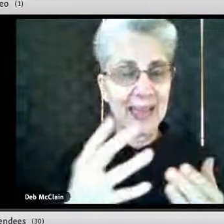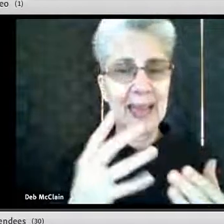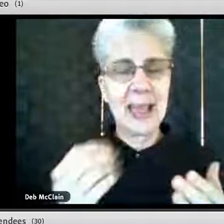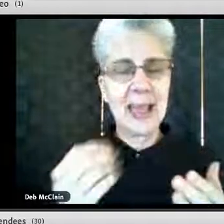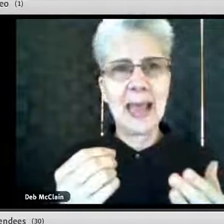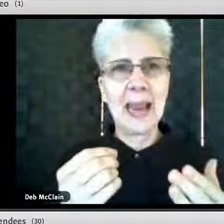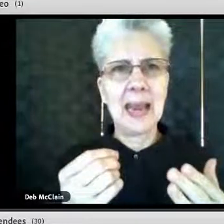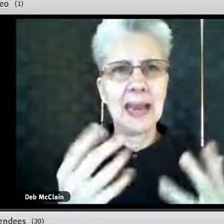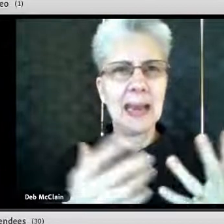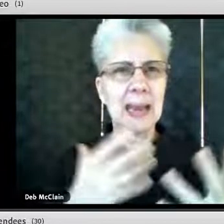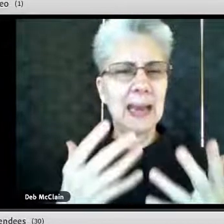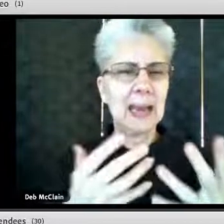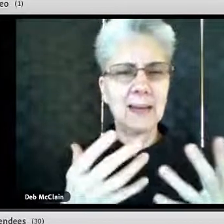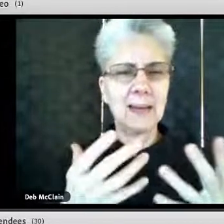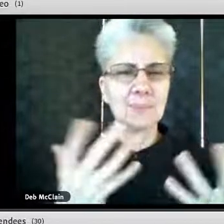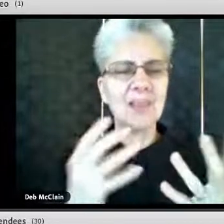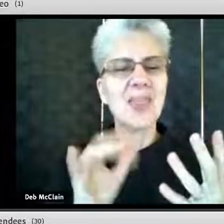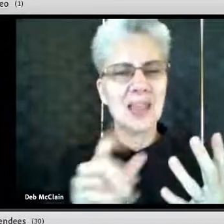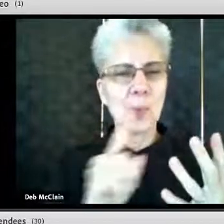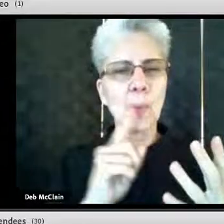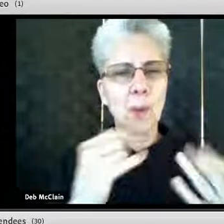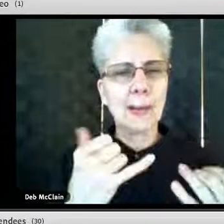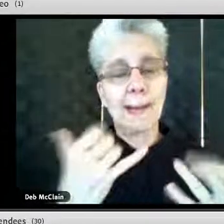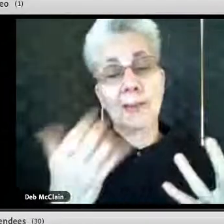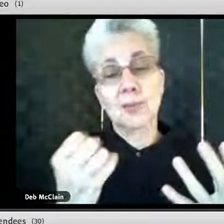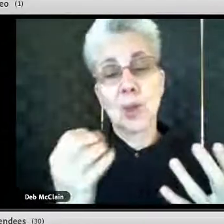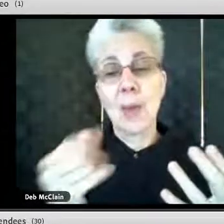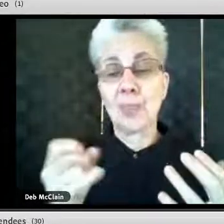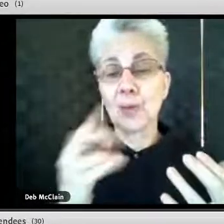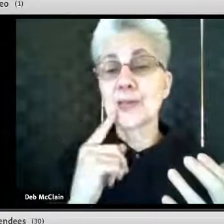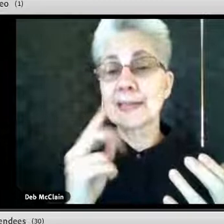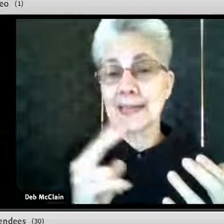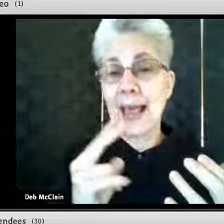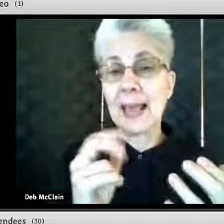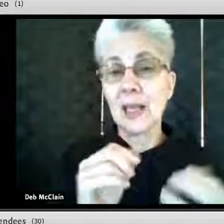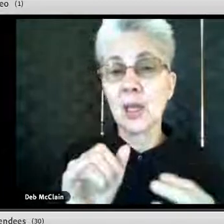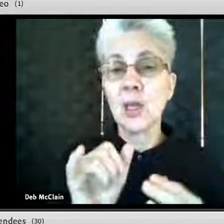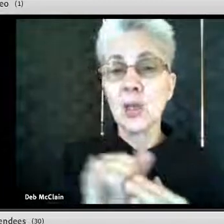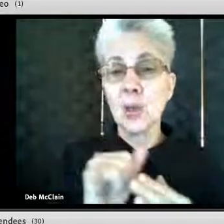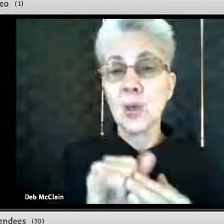and that's where we're at right now. So Heather is saying we use Vimeo and add captions.